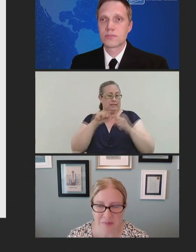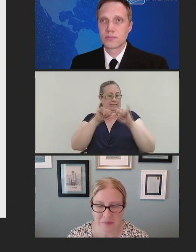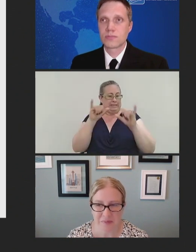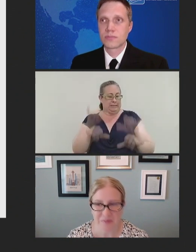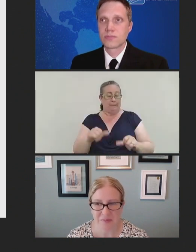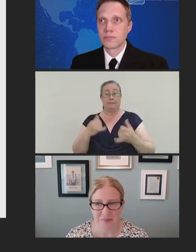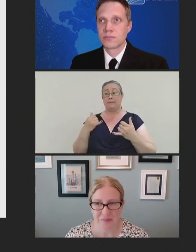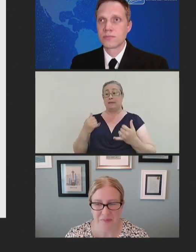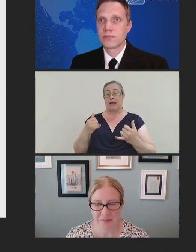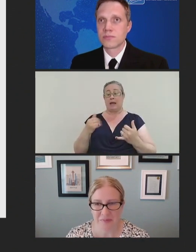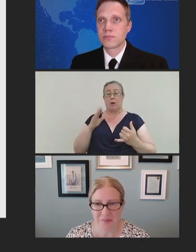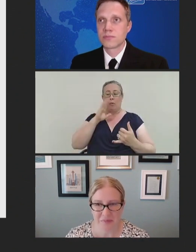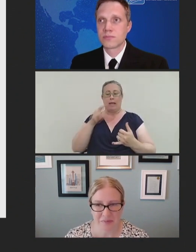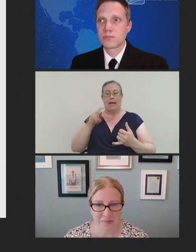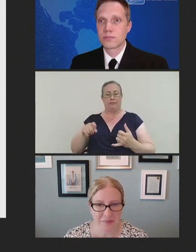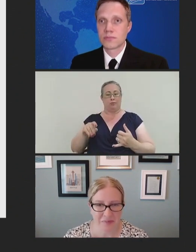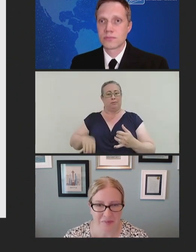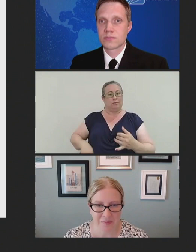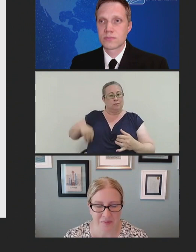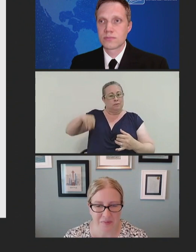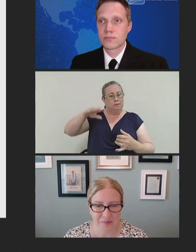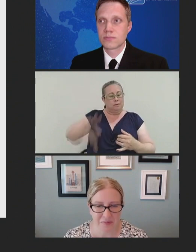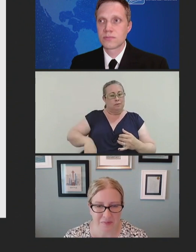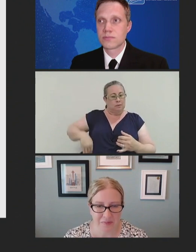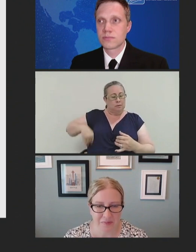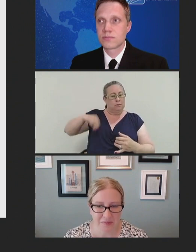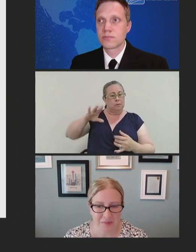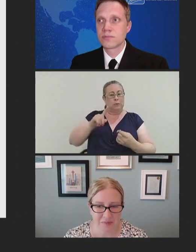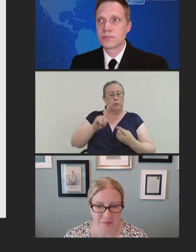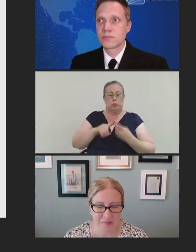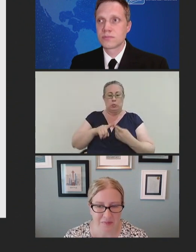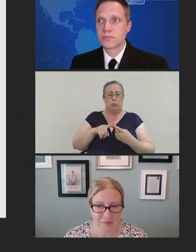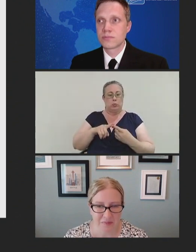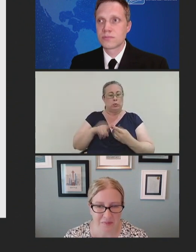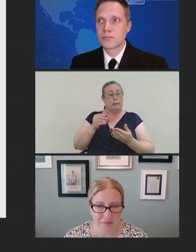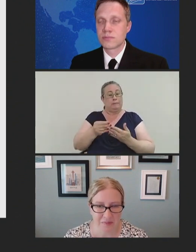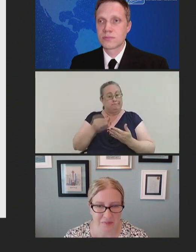to lay money out of their own pockets to pay and purchase those vaccines and then